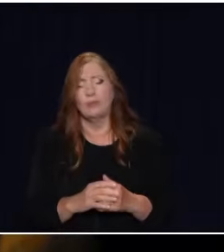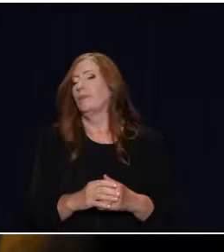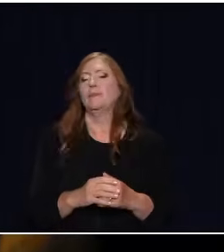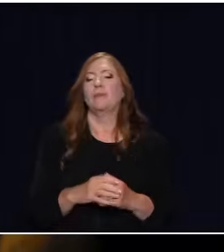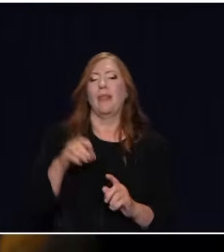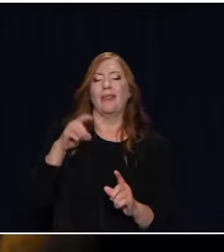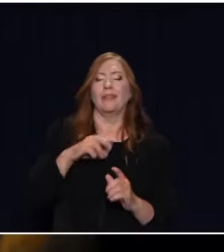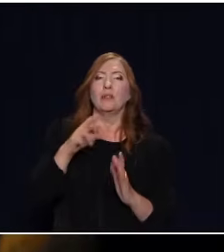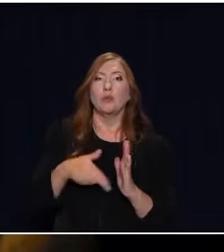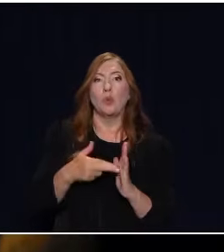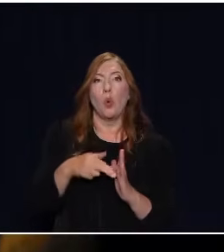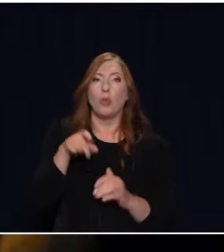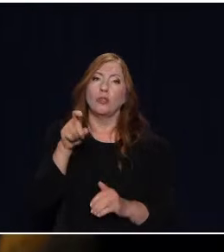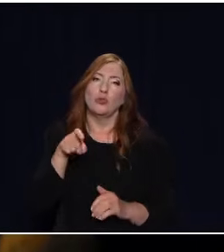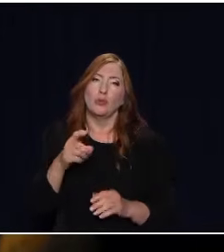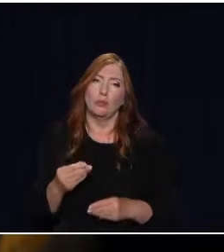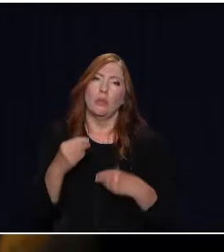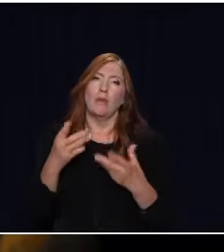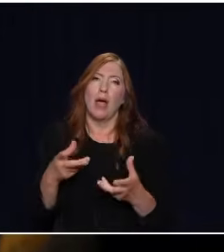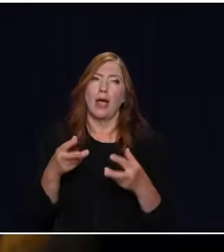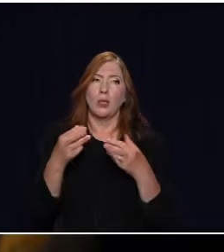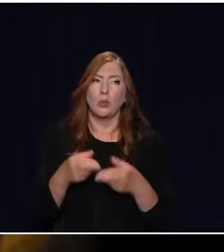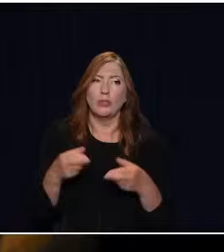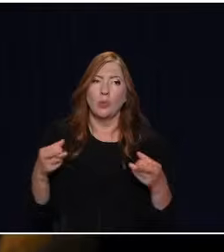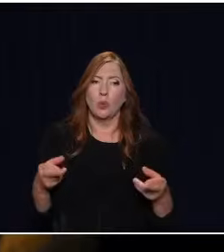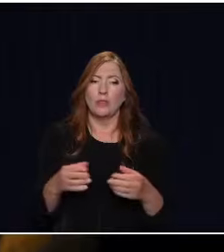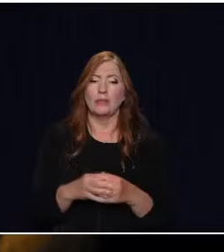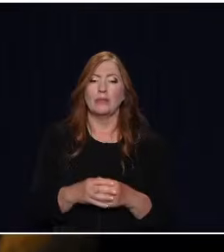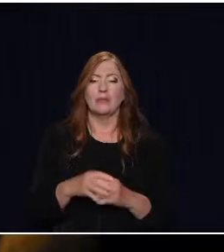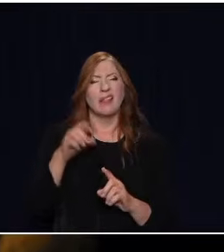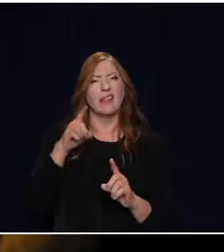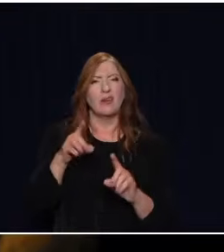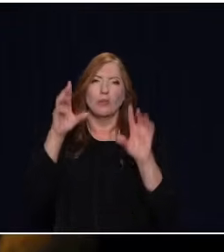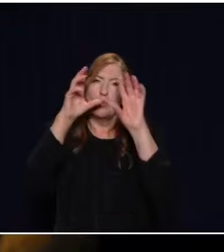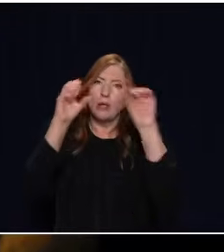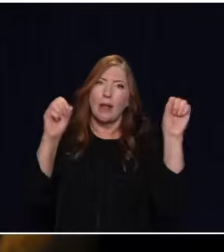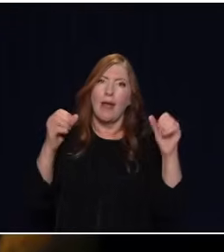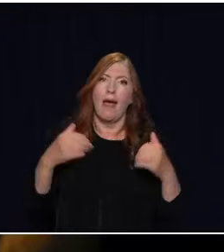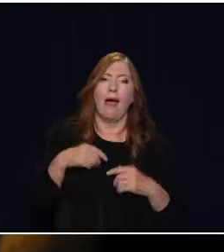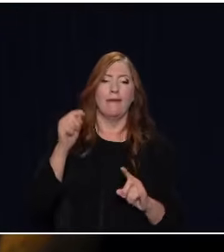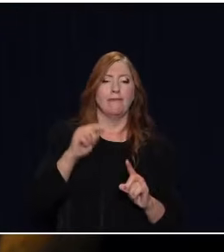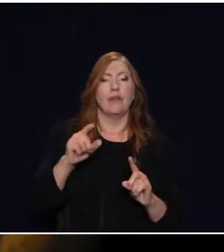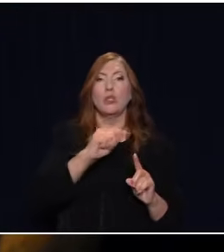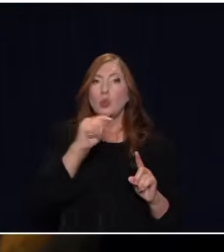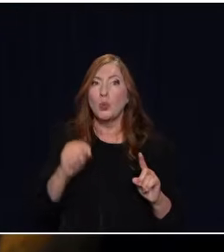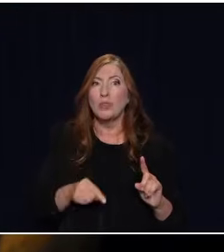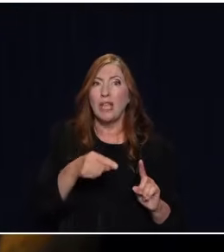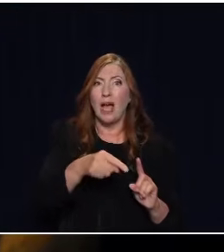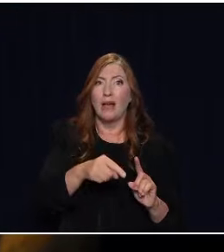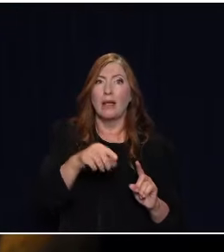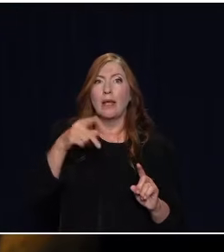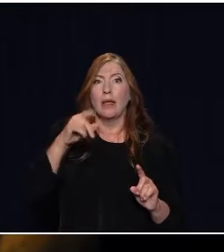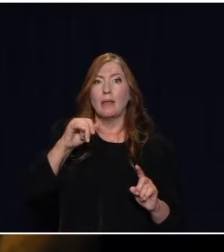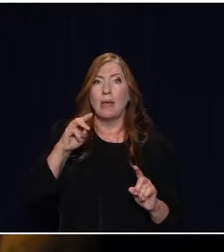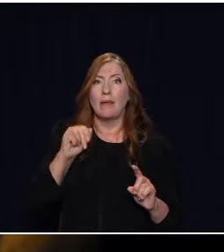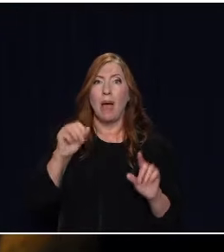INSTRUCTION SHOULD BE DICTATING WHAT THE SCHOOLS SHOULD BE DOING. I THINK THE ROLE IS AS A SERVICE PROVIDER.